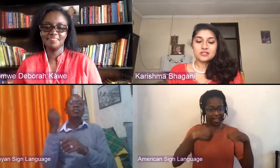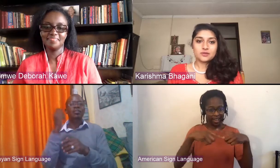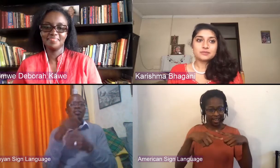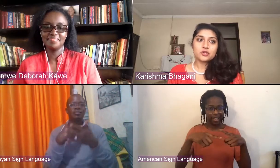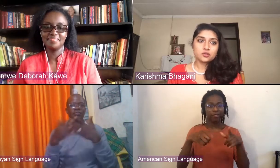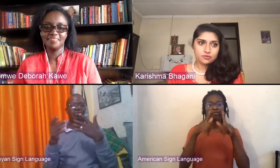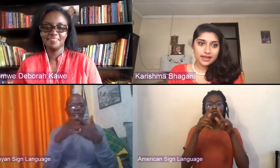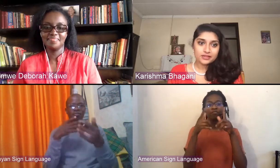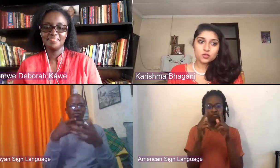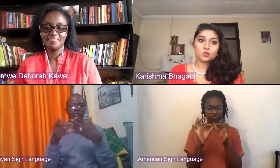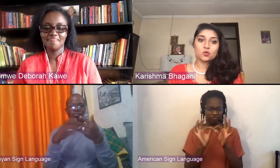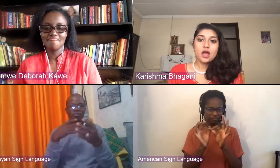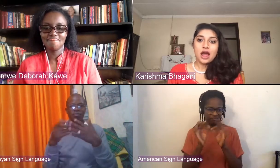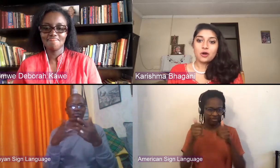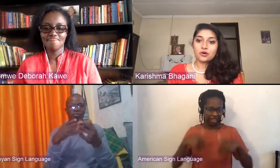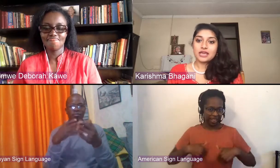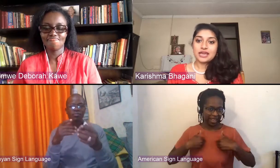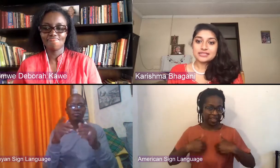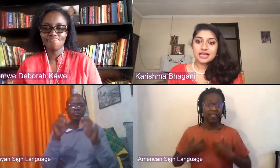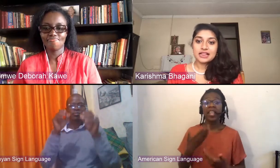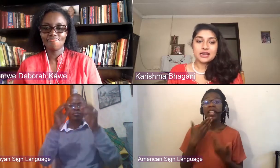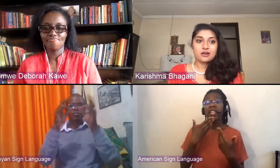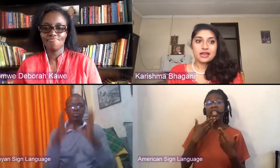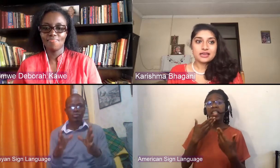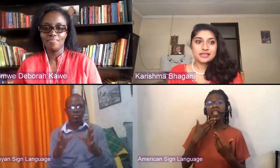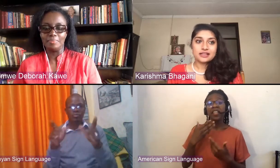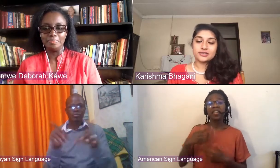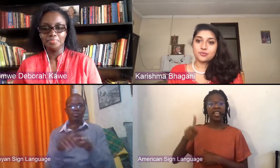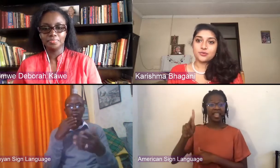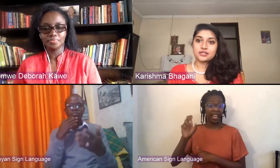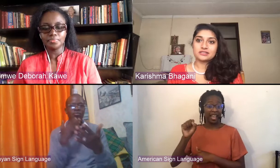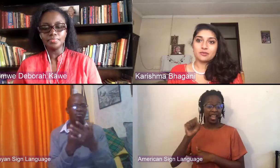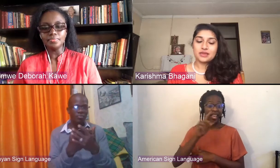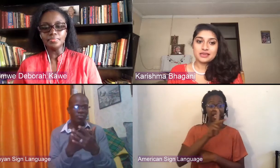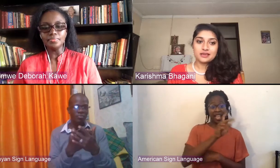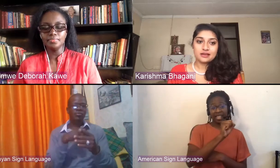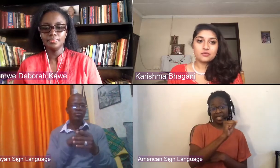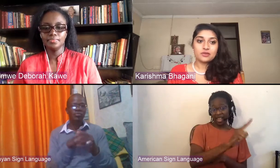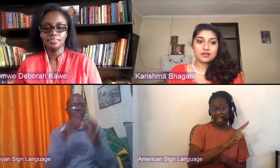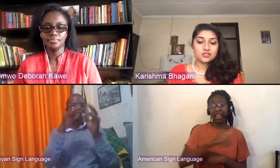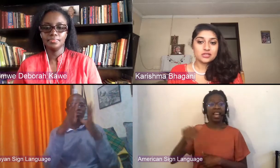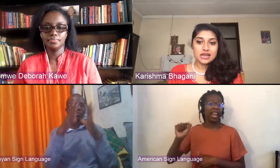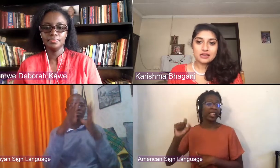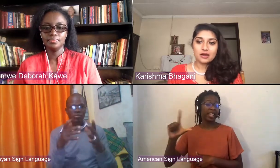So a special thanks to our KSL and our ASL interpreters for being here with us today